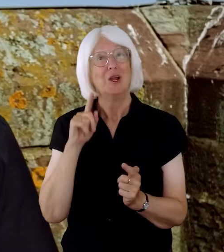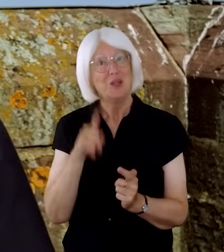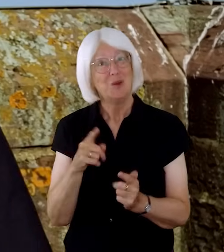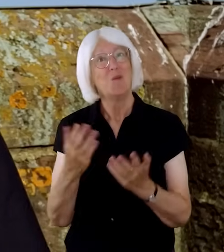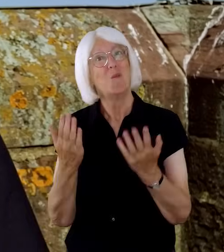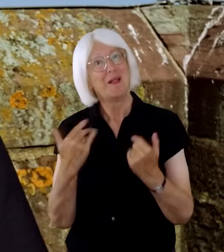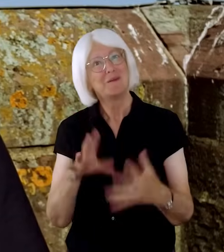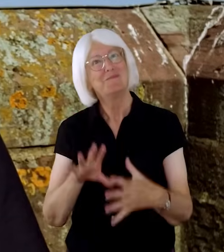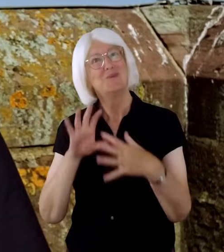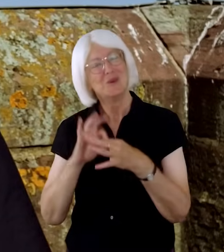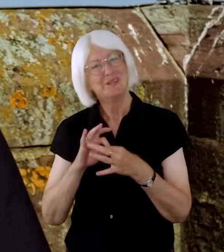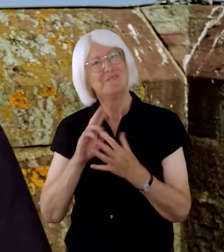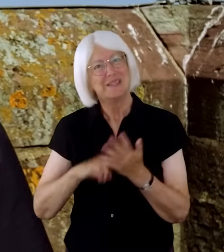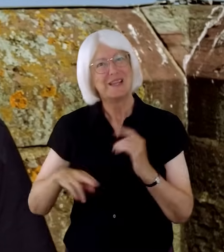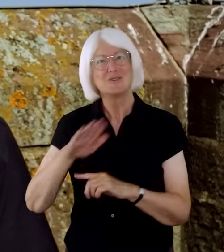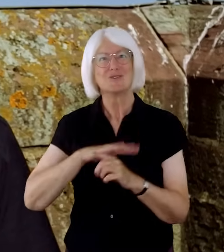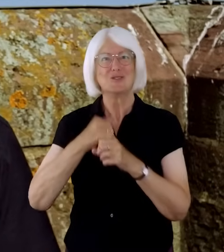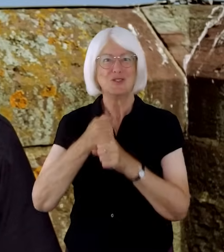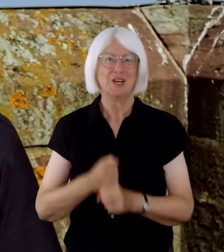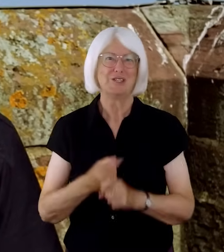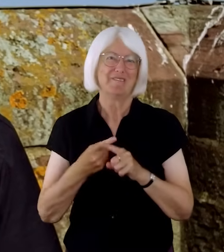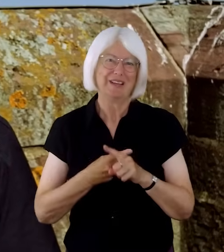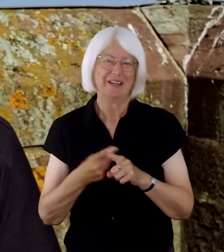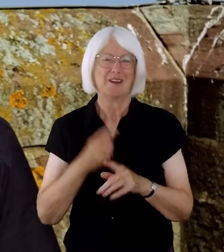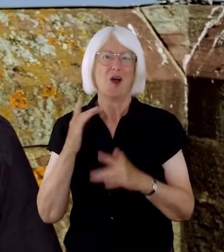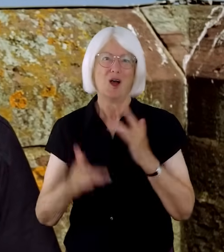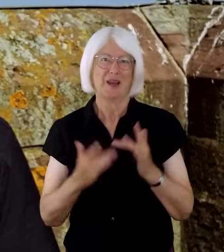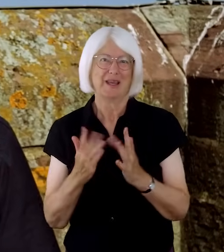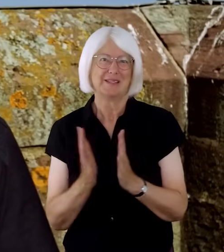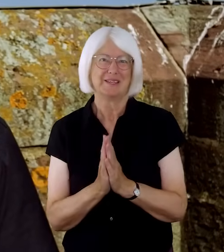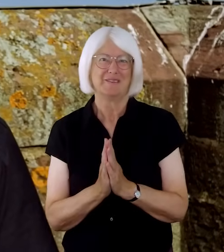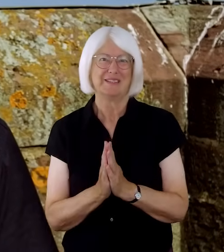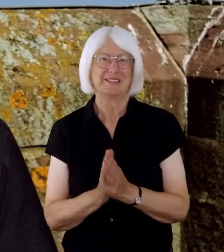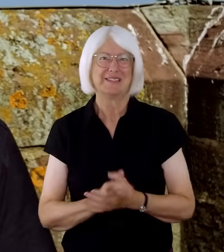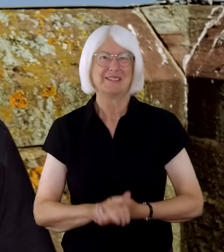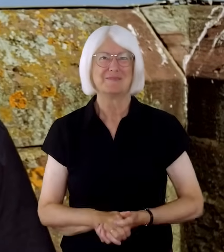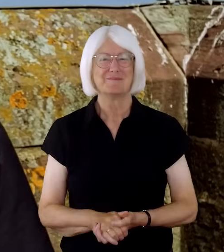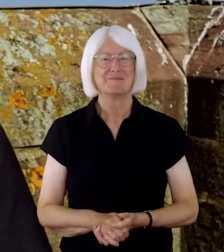You are most welcome to join us today for the Church of England's online service.